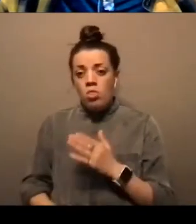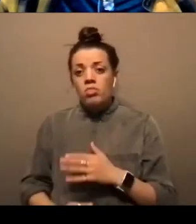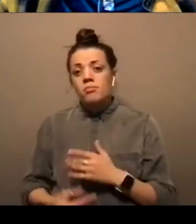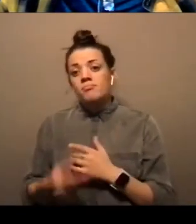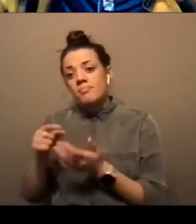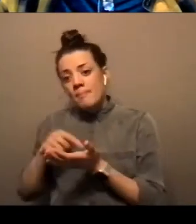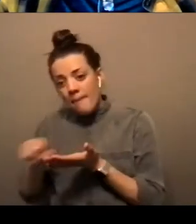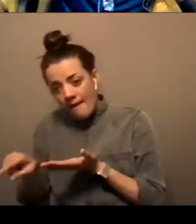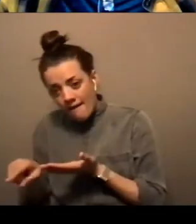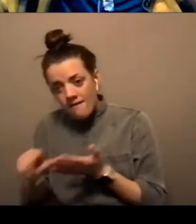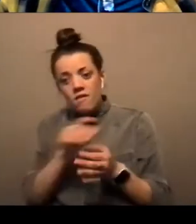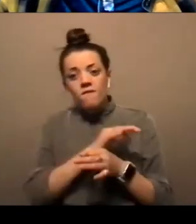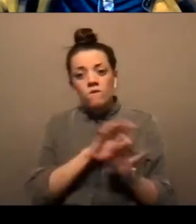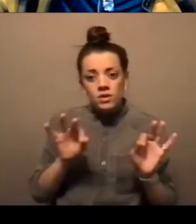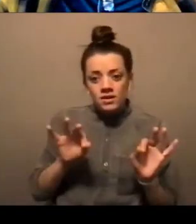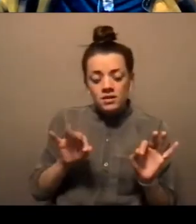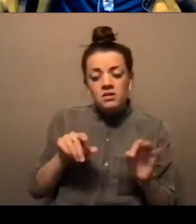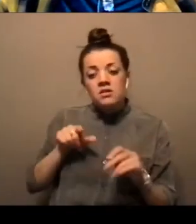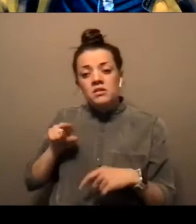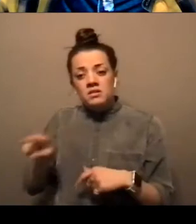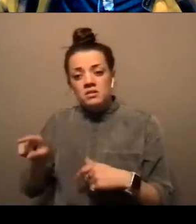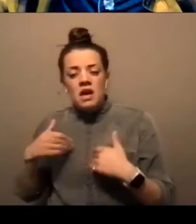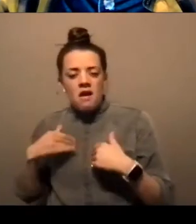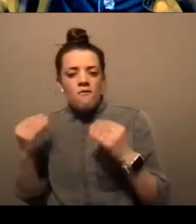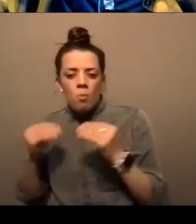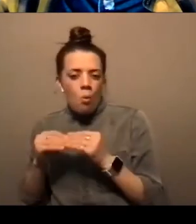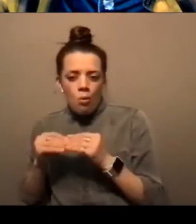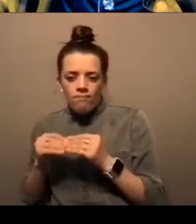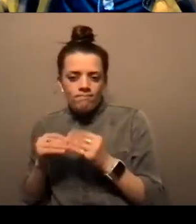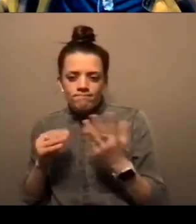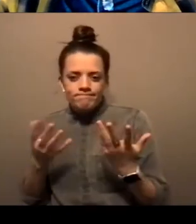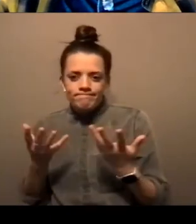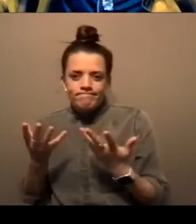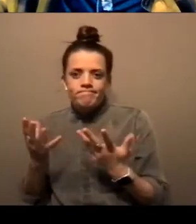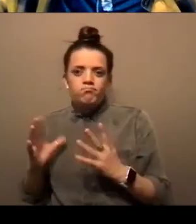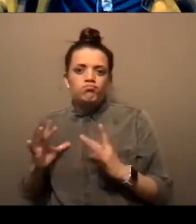the paid versions have more features and better features.